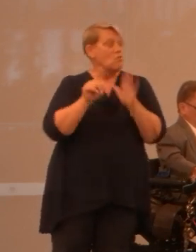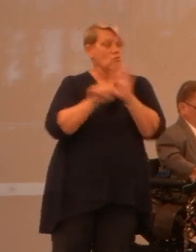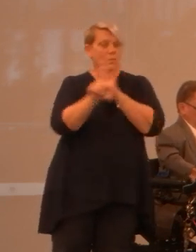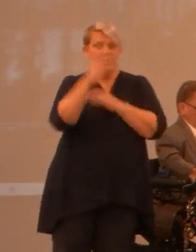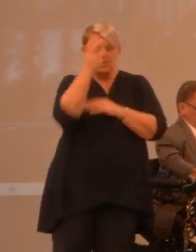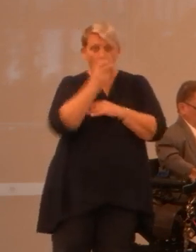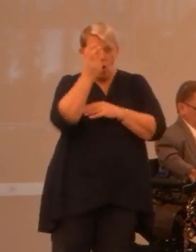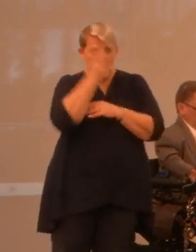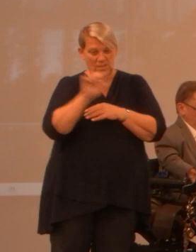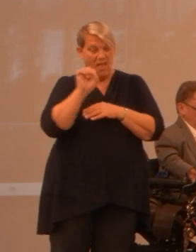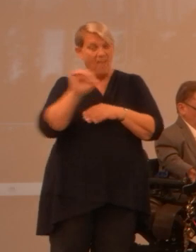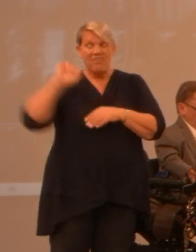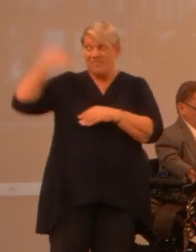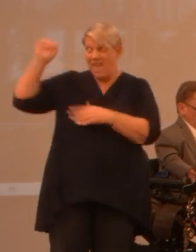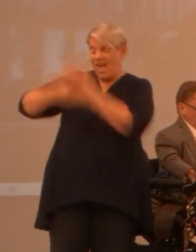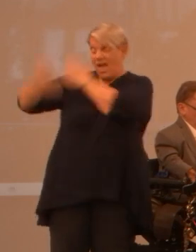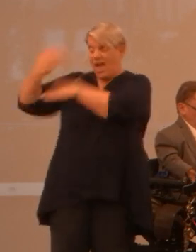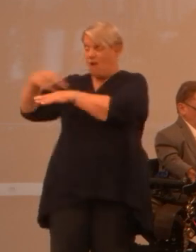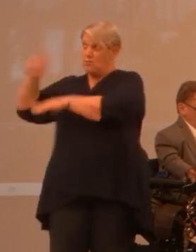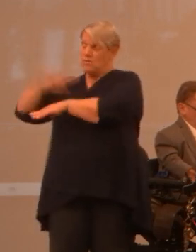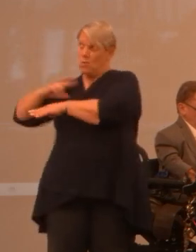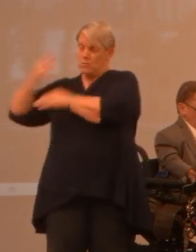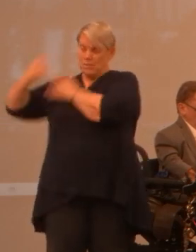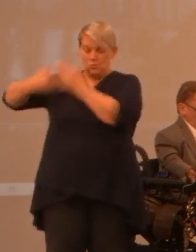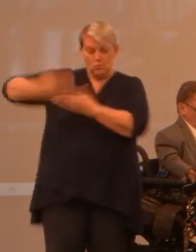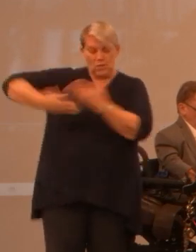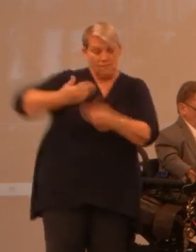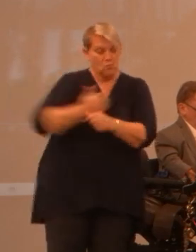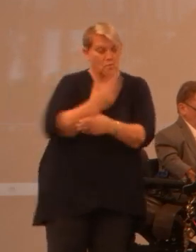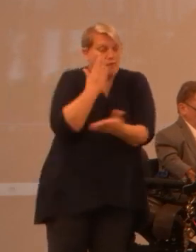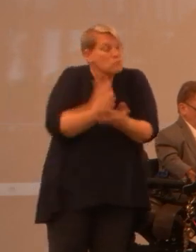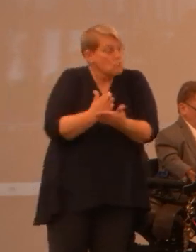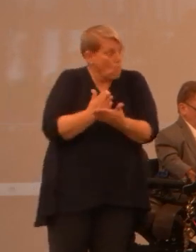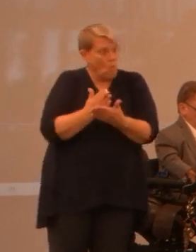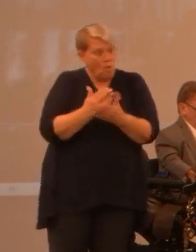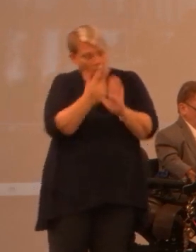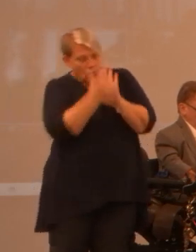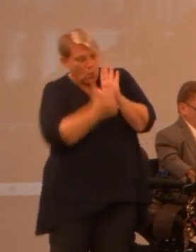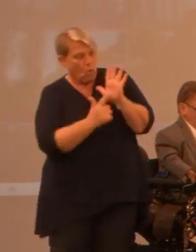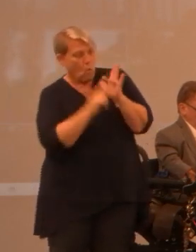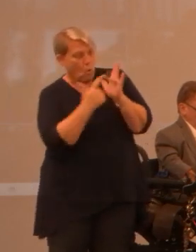responsibility of overlooking this system and making sure that our laws and customs would never break.